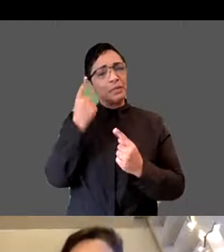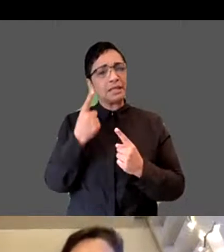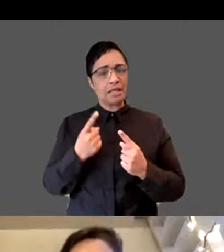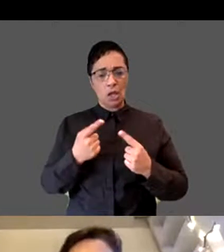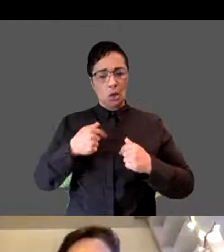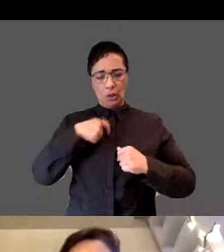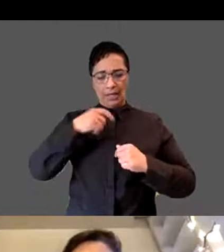in the services.